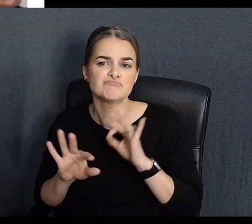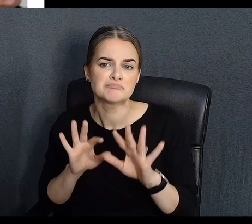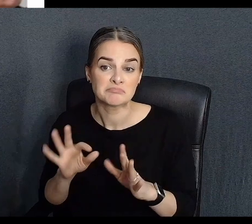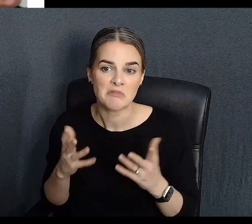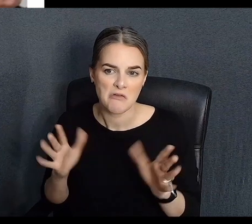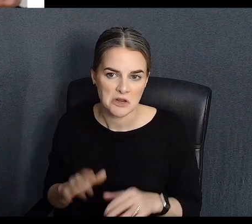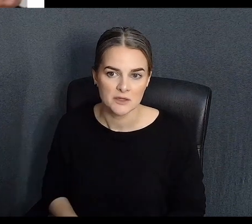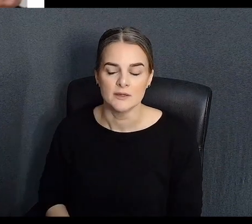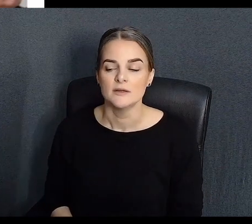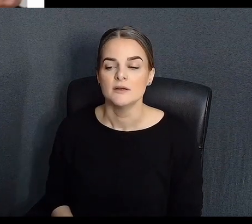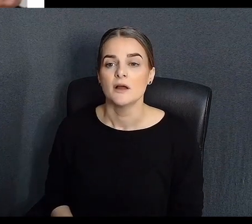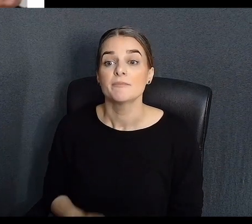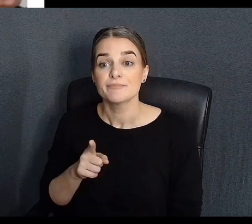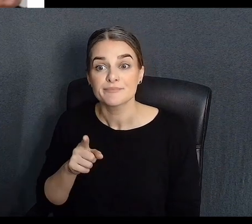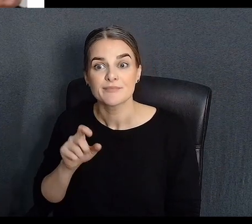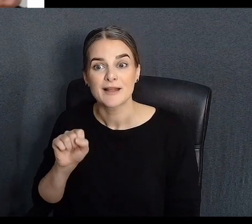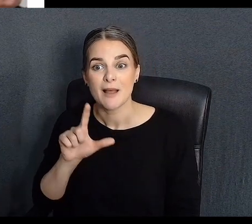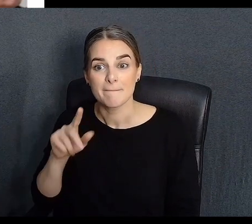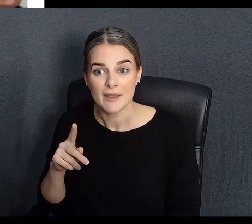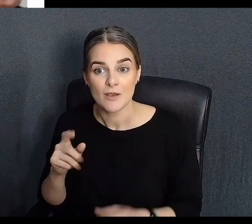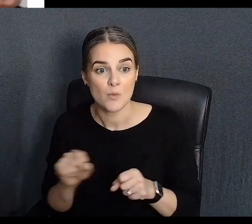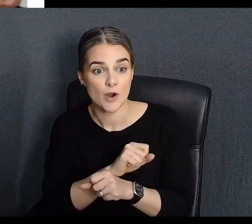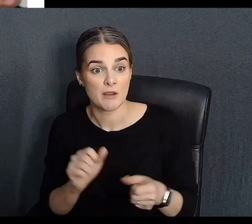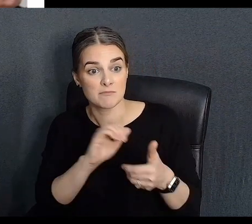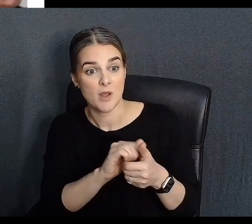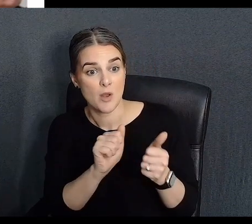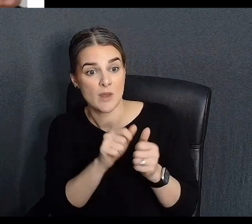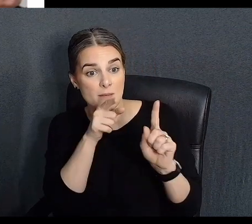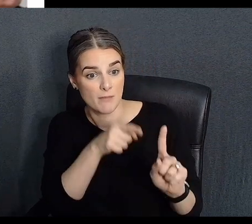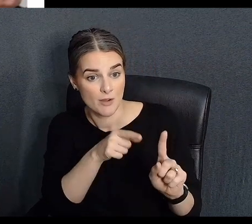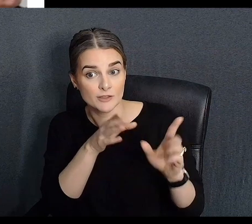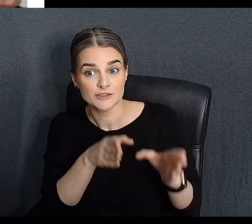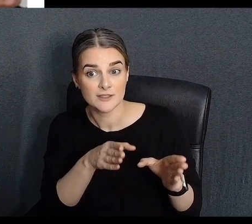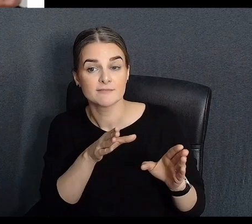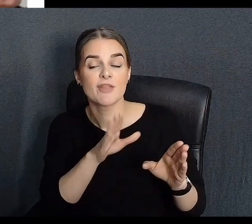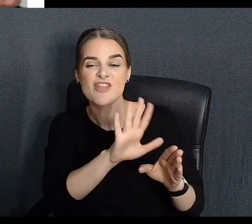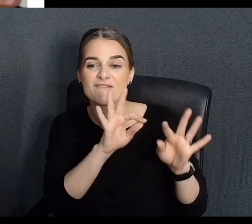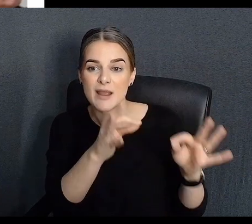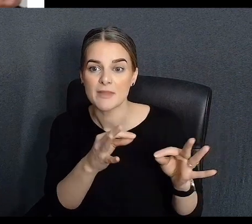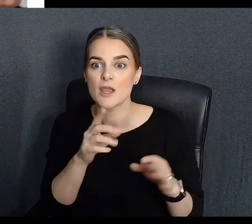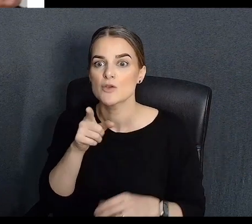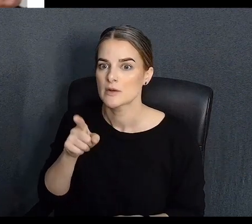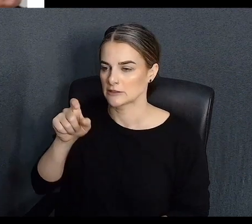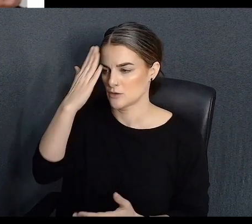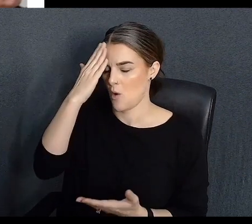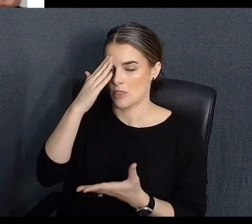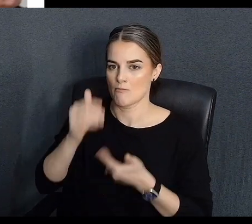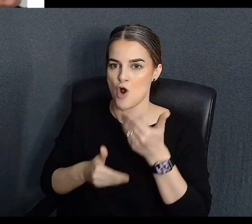an individual and their family, you want to make sure that you really kind of know the process, and are familiar with those steps involved.